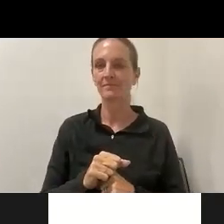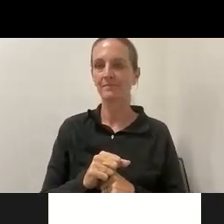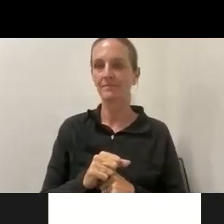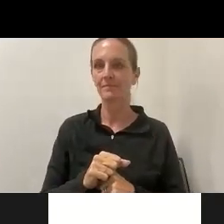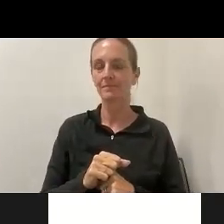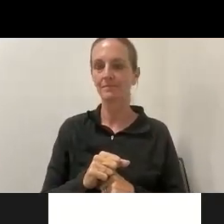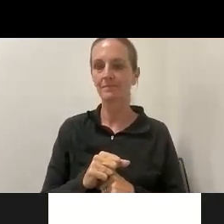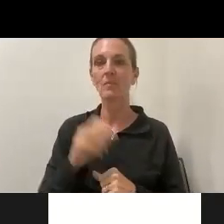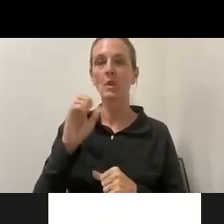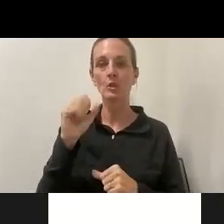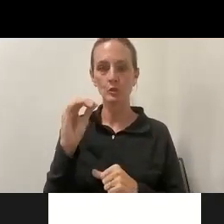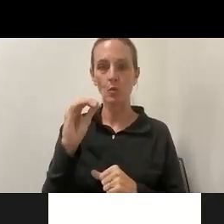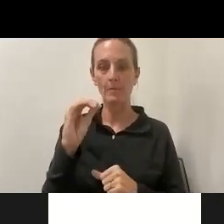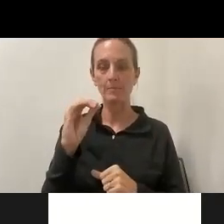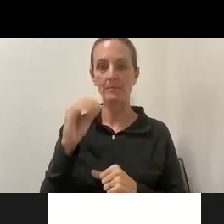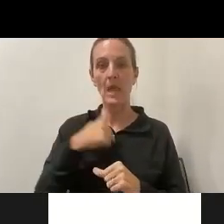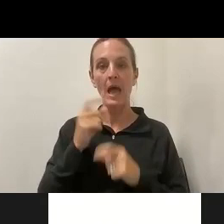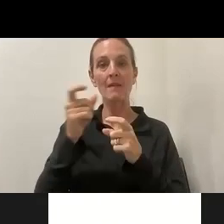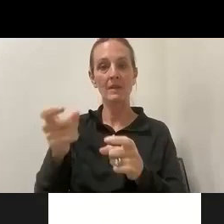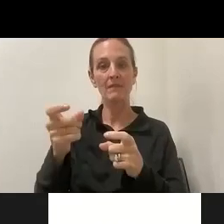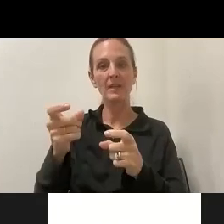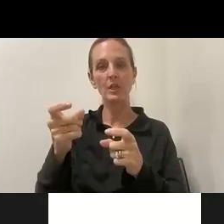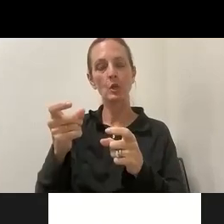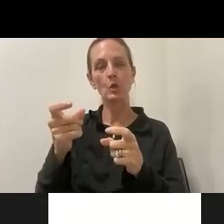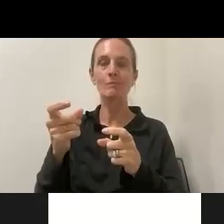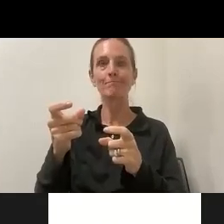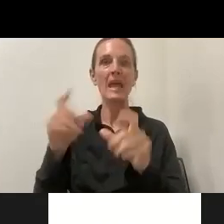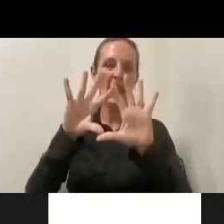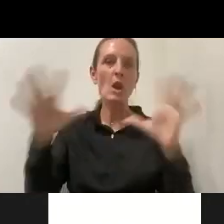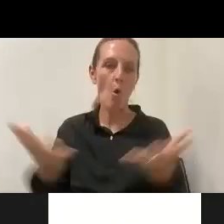So, I have given you an overview of proposal writing, but now we are going to think about the